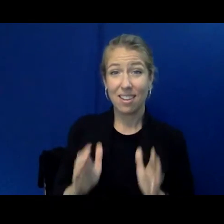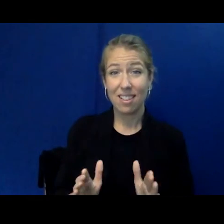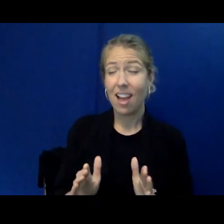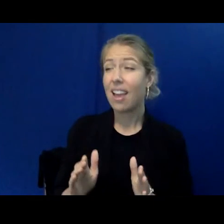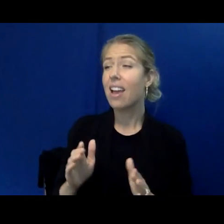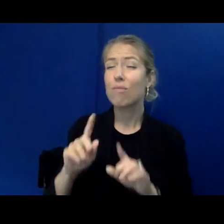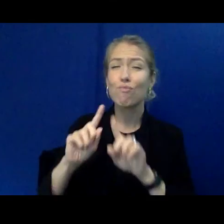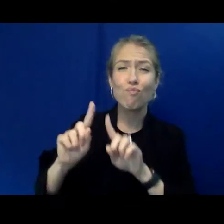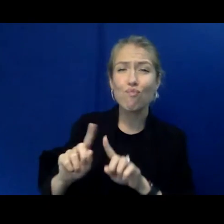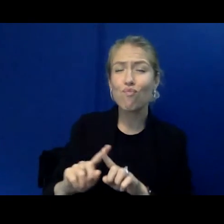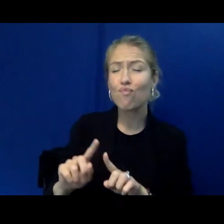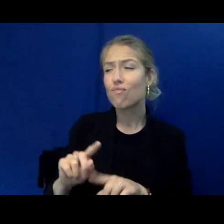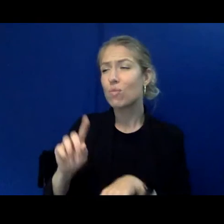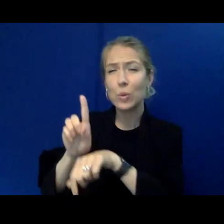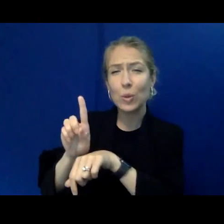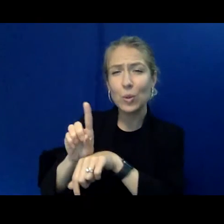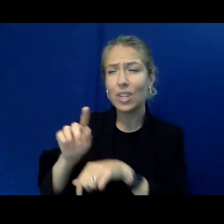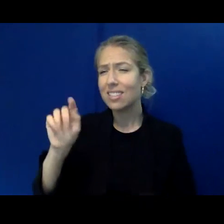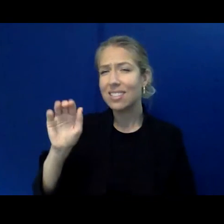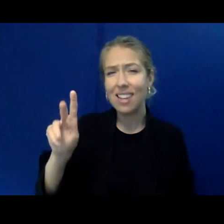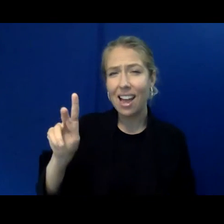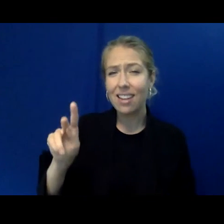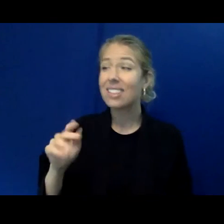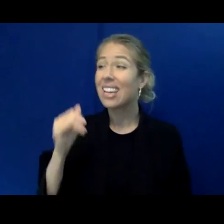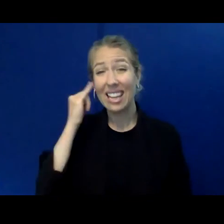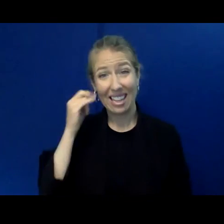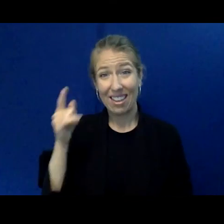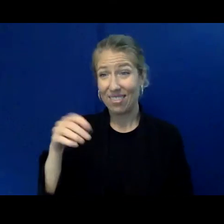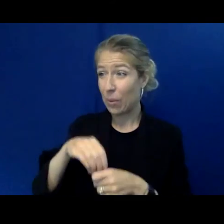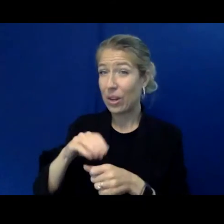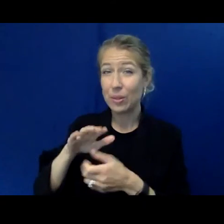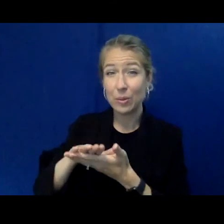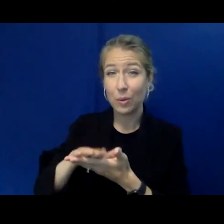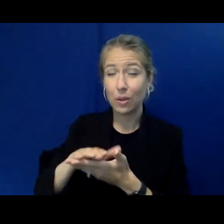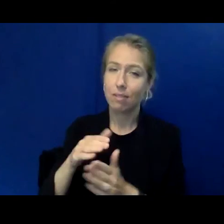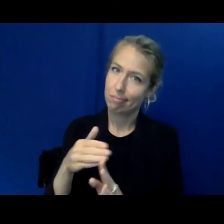are still in school prior to COVID, that is, and they were going out to job sites, we would